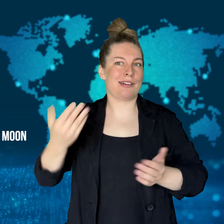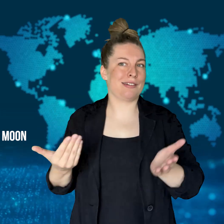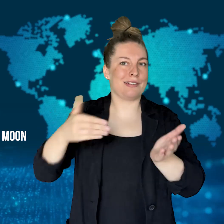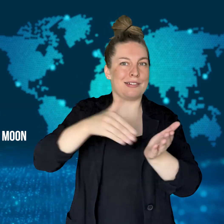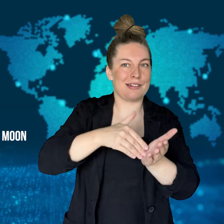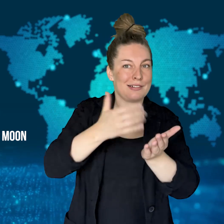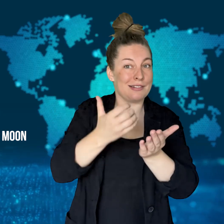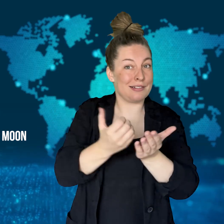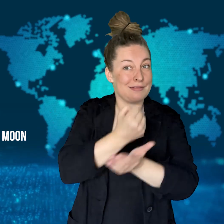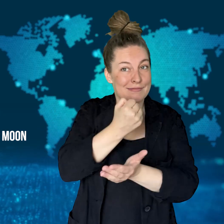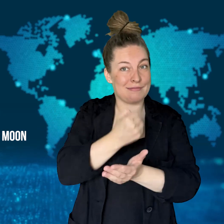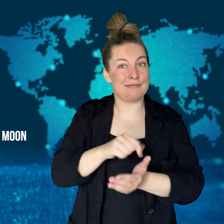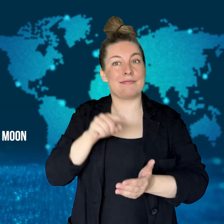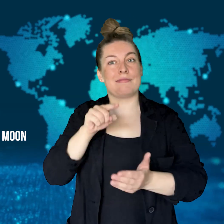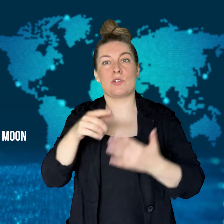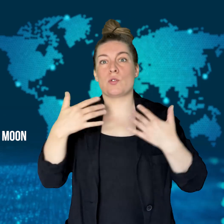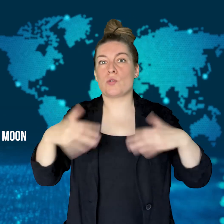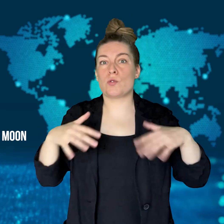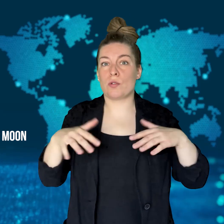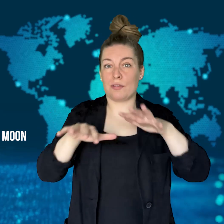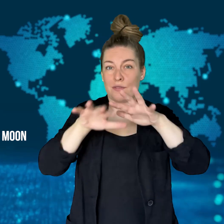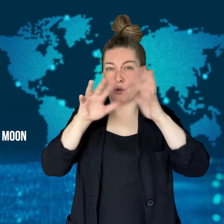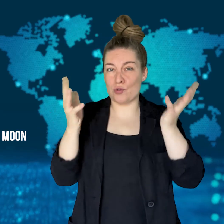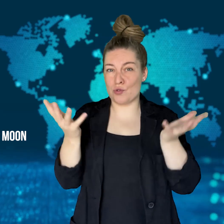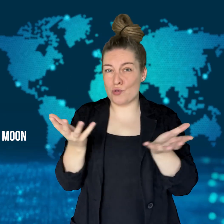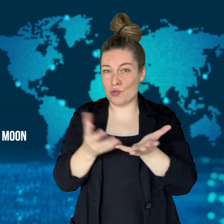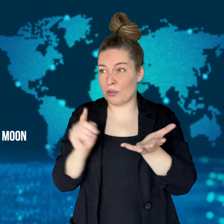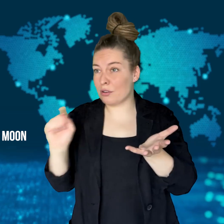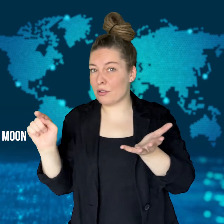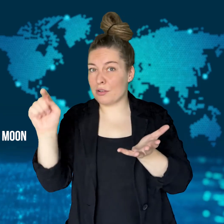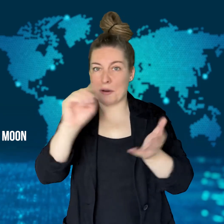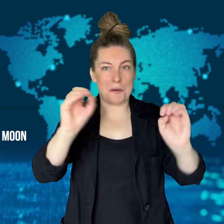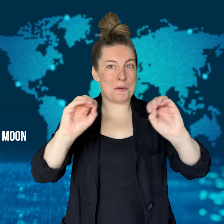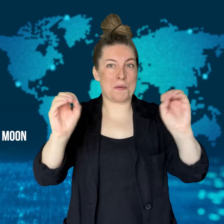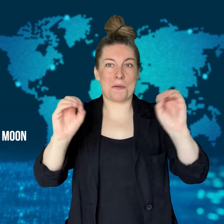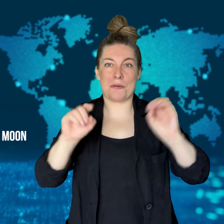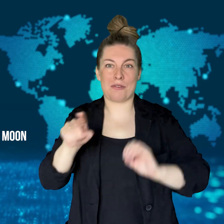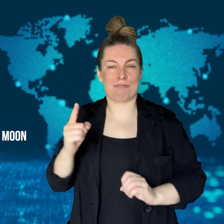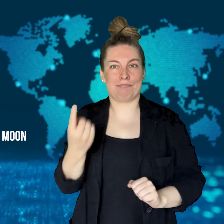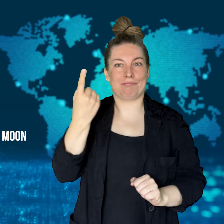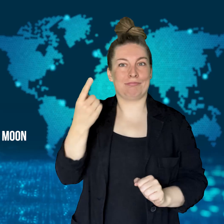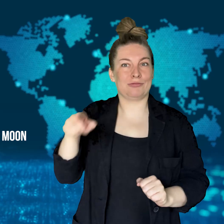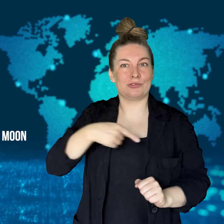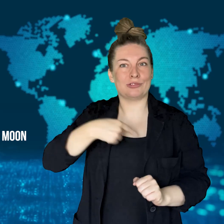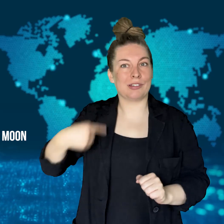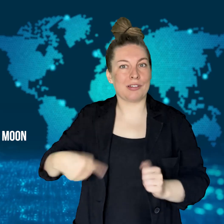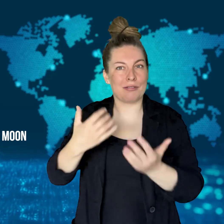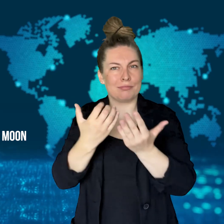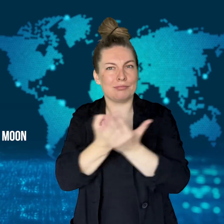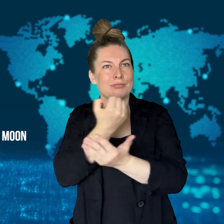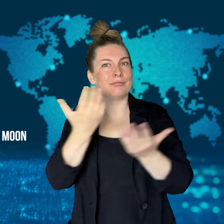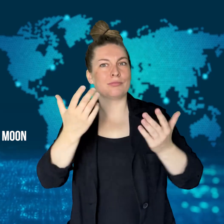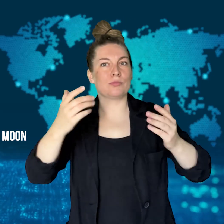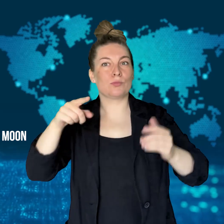It was the second time that the country landed a spacecraft on